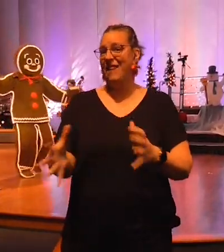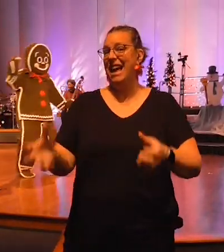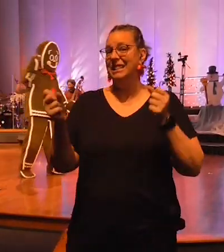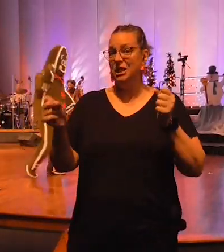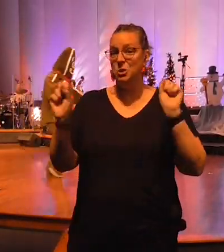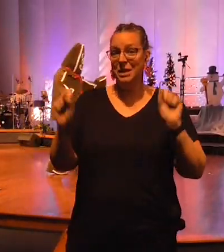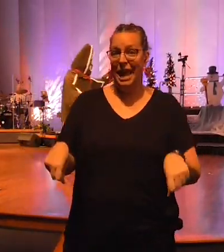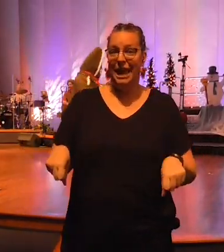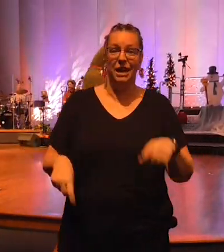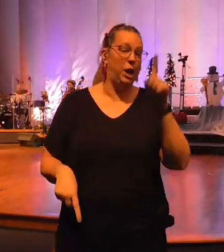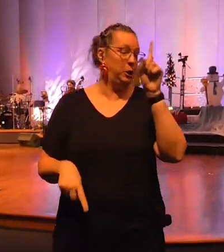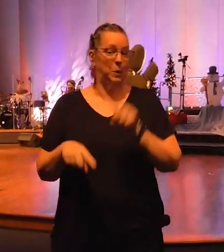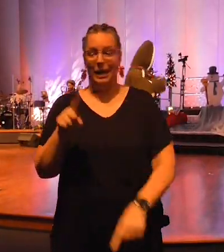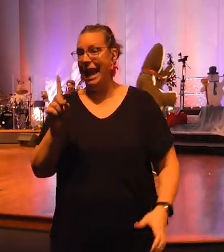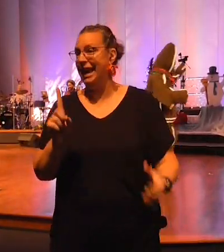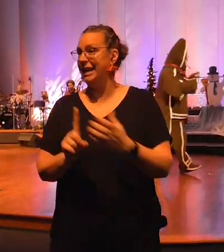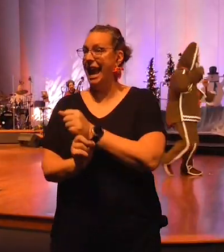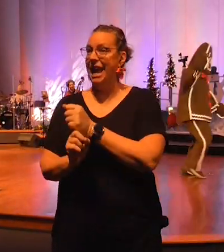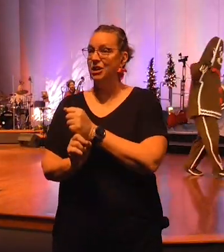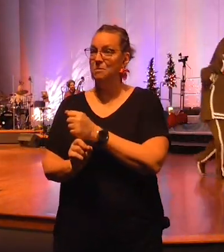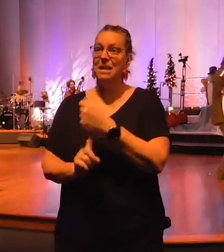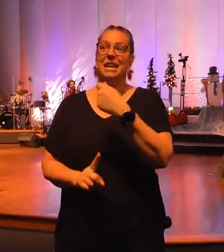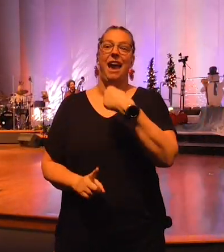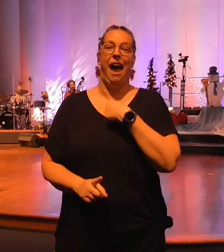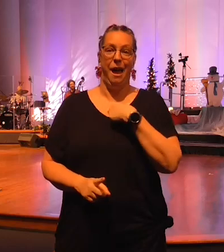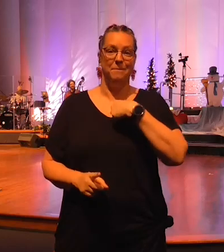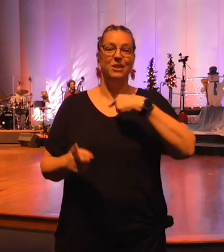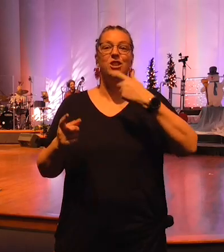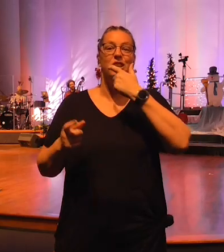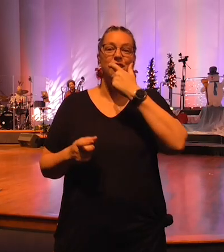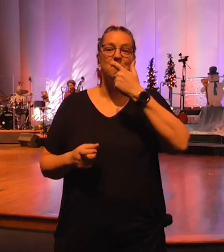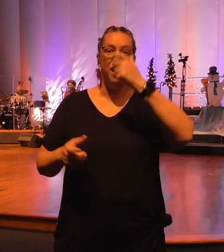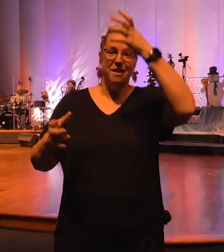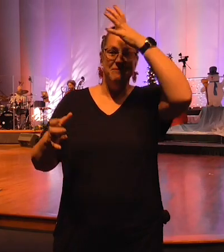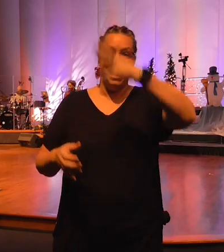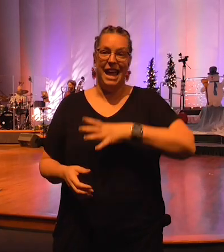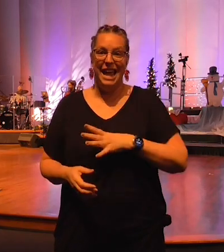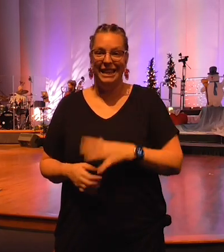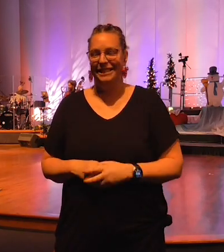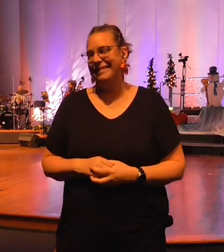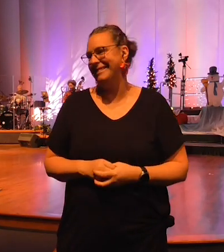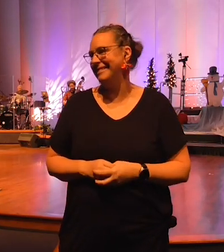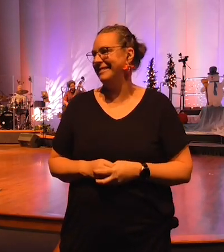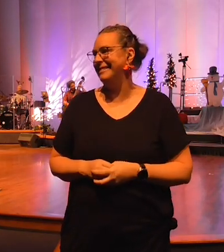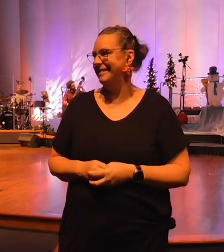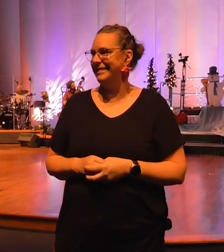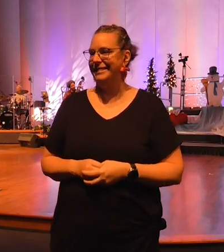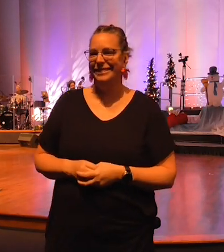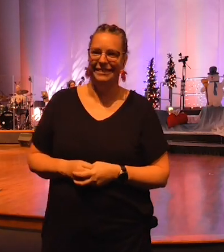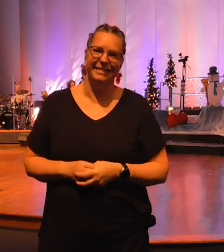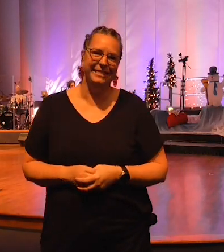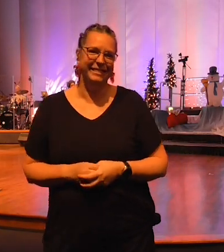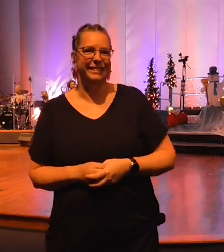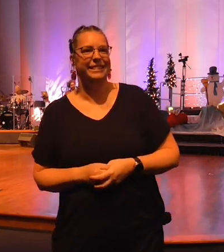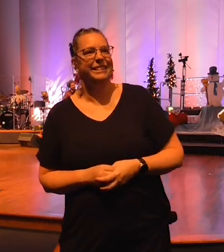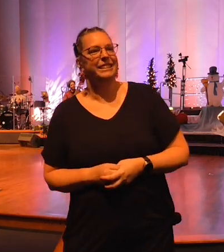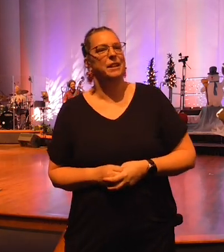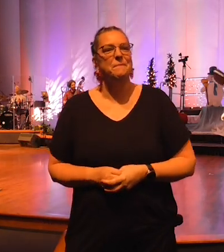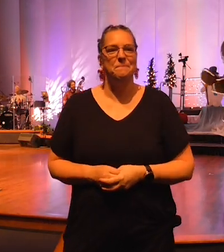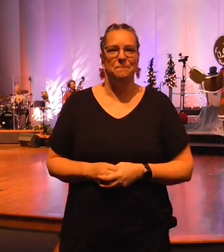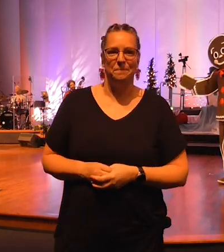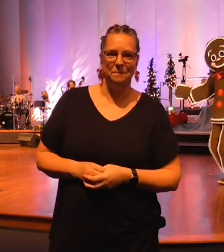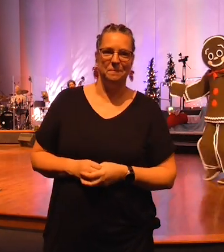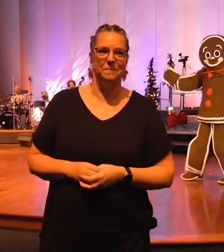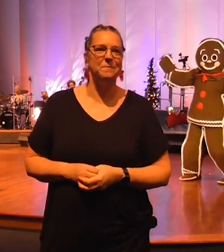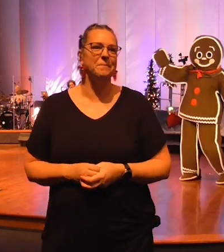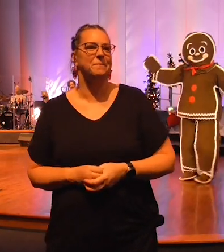you run as fast as you can you can oh yeah